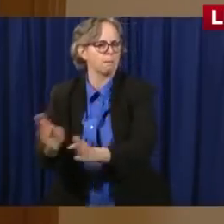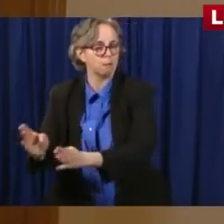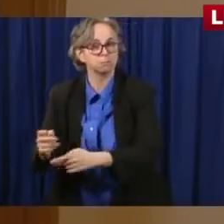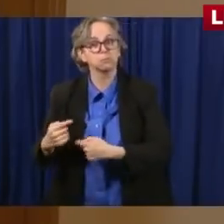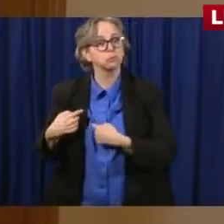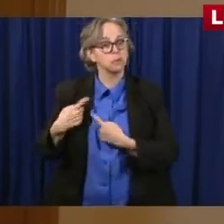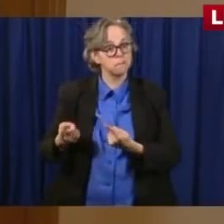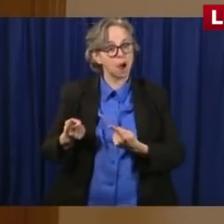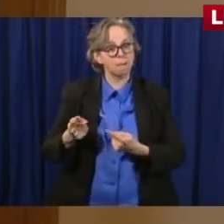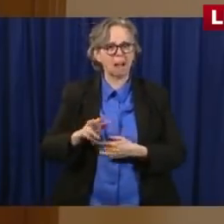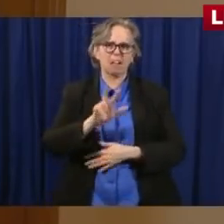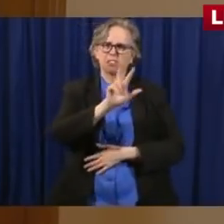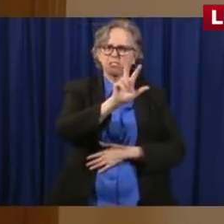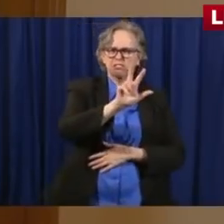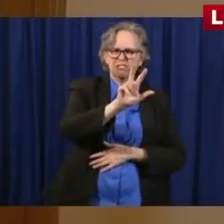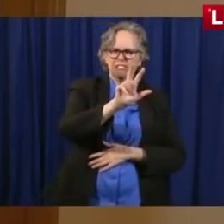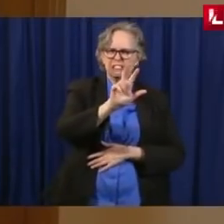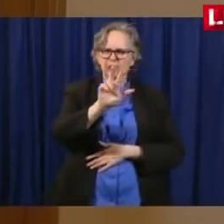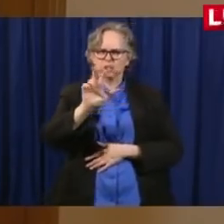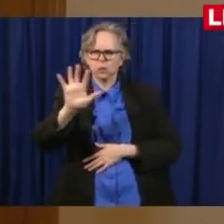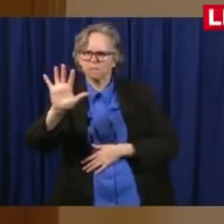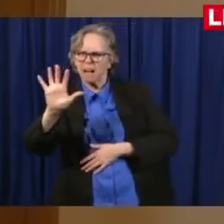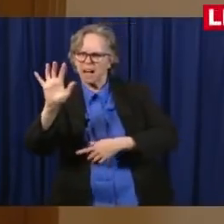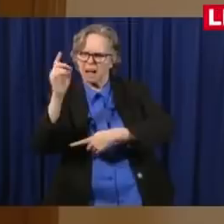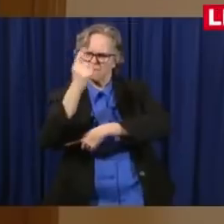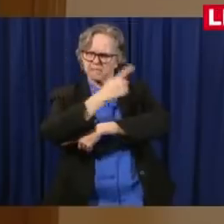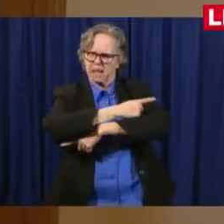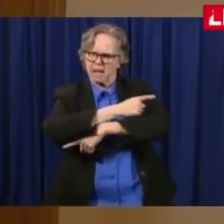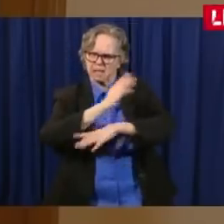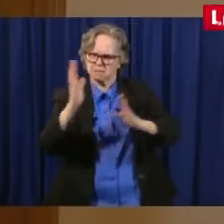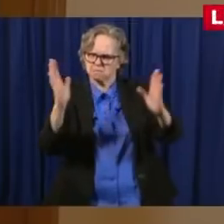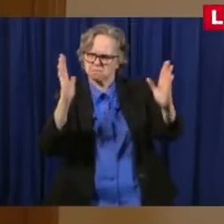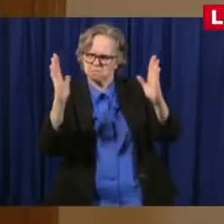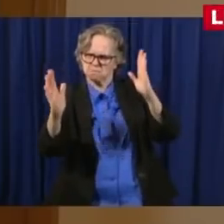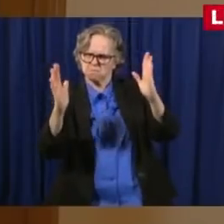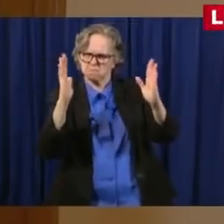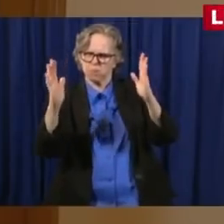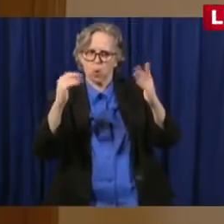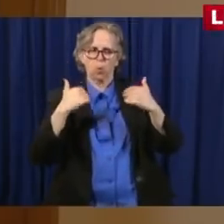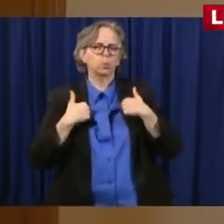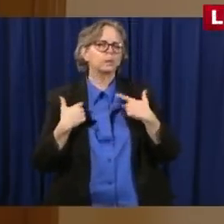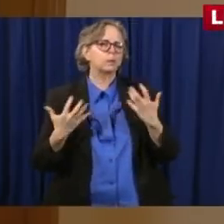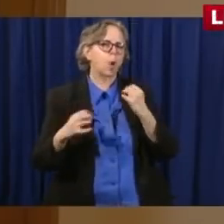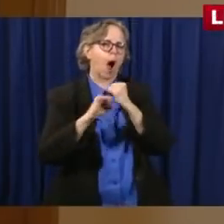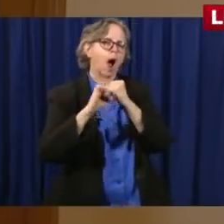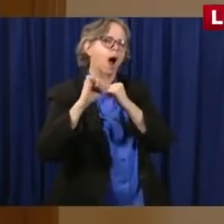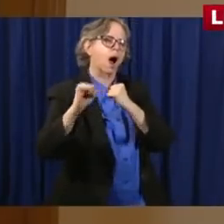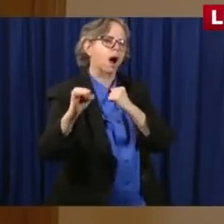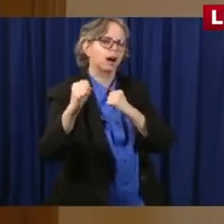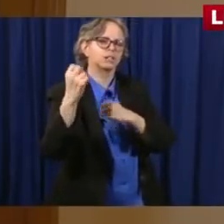WE HAVE BEEN SEEING DOUBLING TIMES OF THREE DAYS TO SIX DAYS.